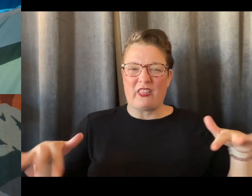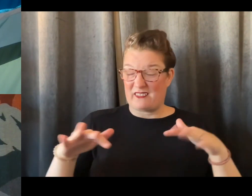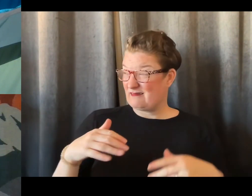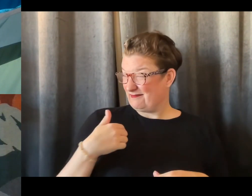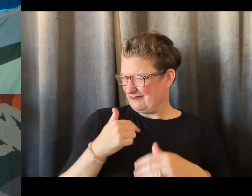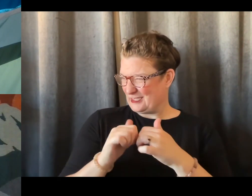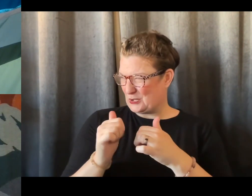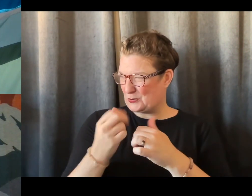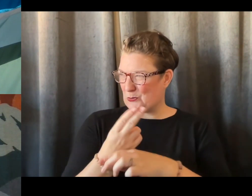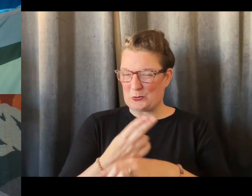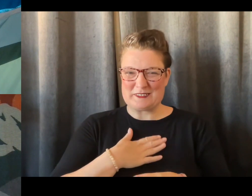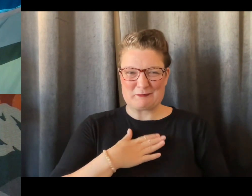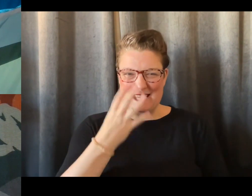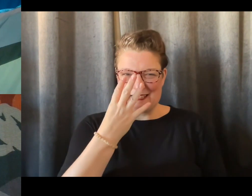I probably wouldn't get a single bit of sleep.